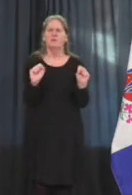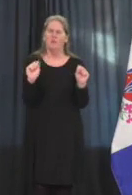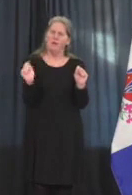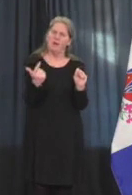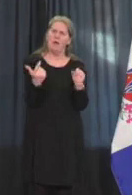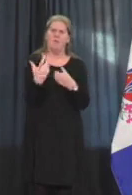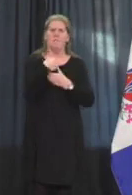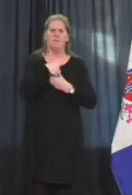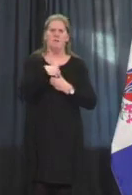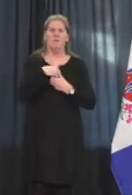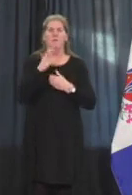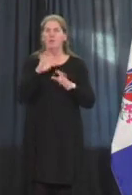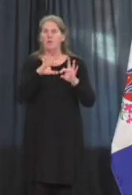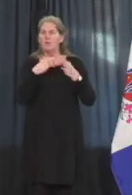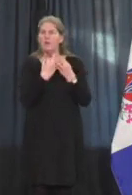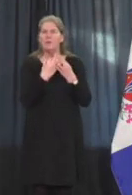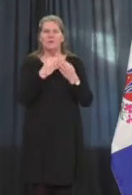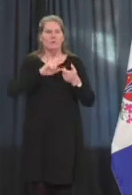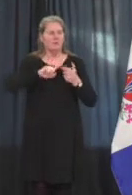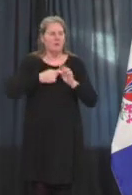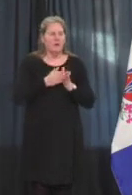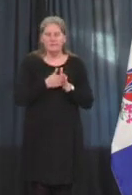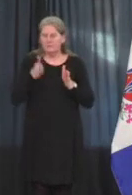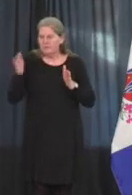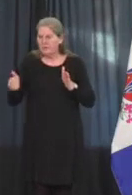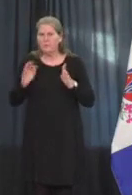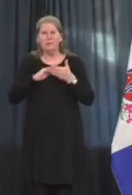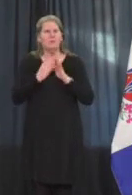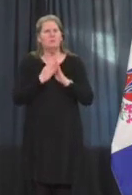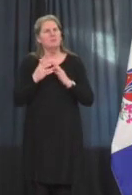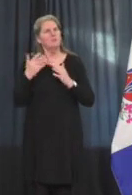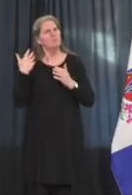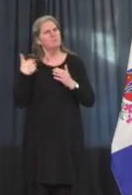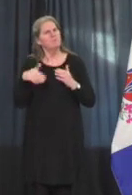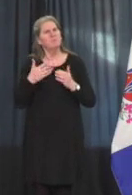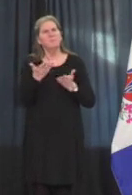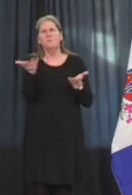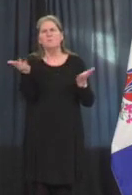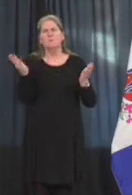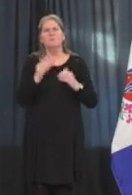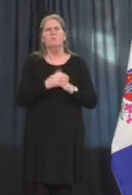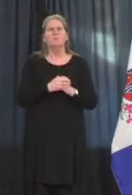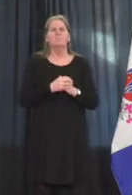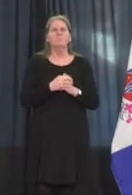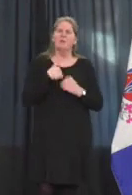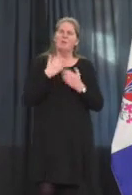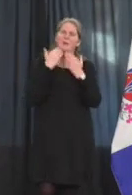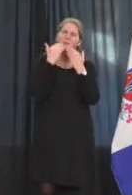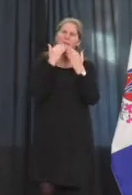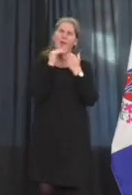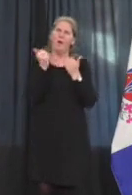OF YOUR FAMILY, YOUR FRIENDS, YOUR NEIGHBOURS AND YOUR COMMUNITIES. I WANT TO THANK ALL YUKONERS FOR